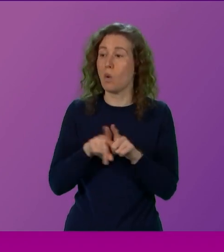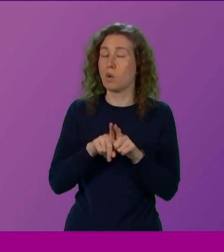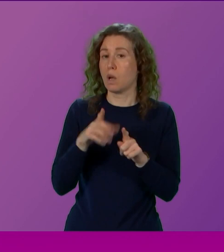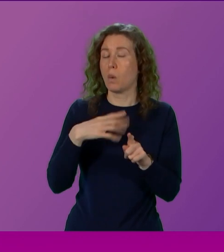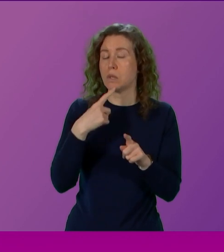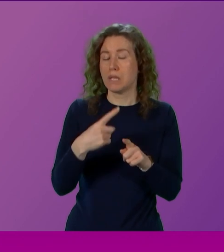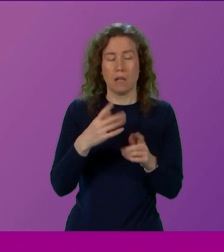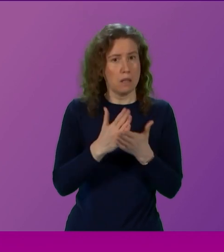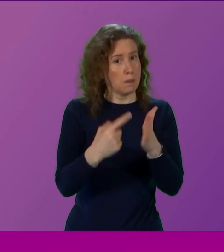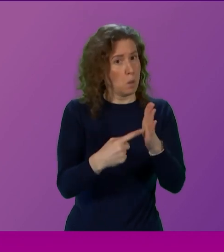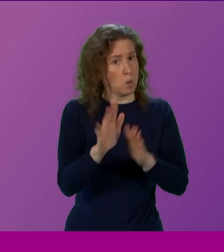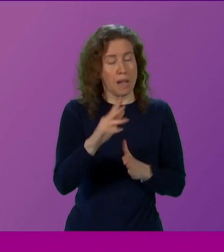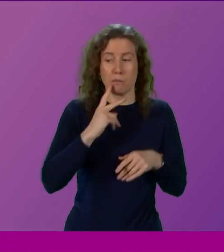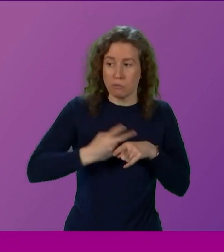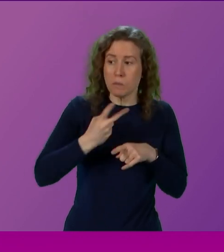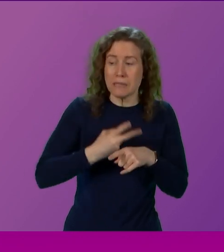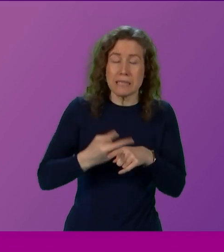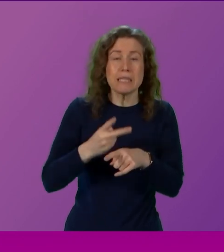This is really important: I have said this many times and it does the NHS a